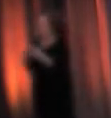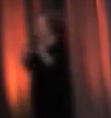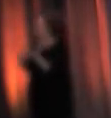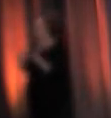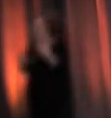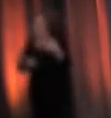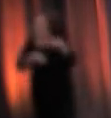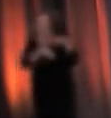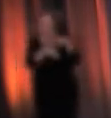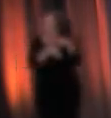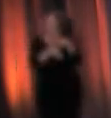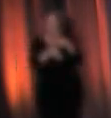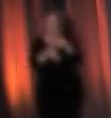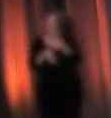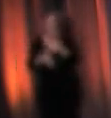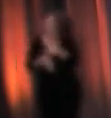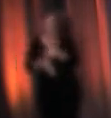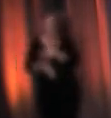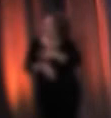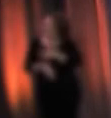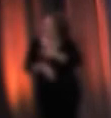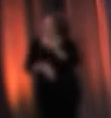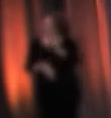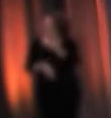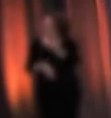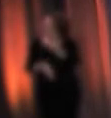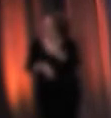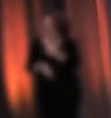exercise in indirect observation, we've been trying to